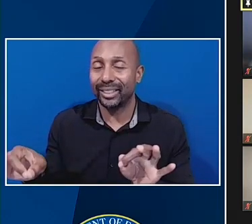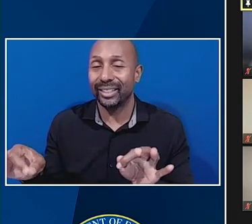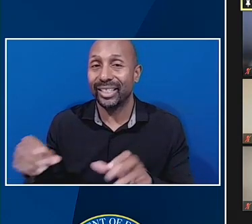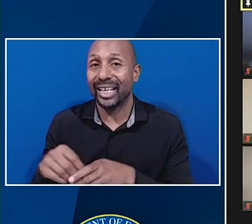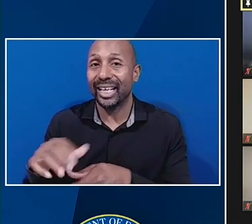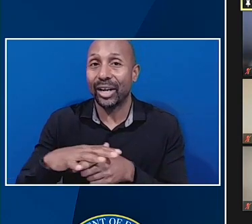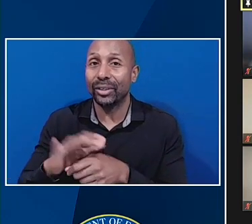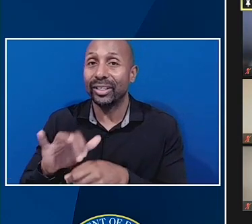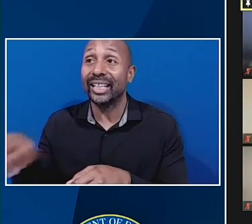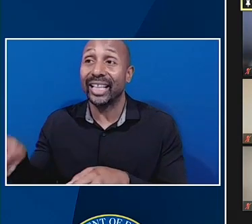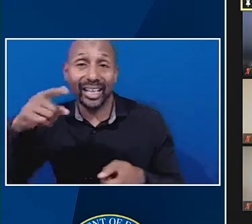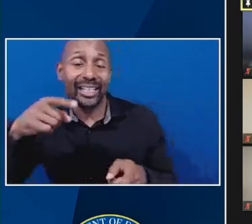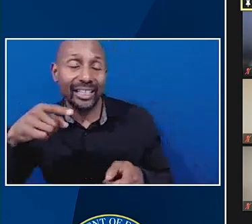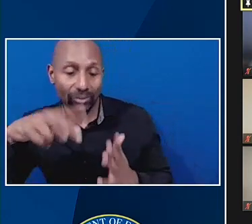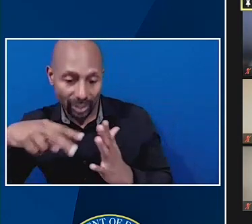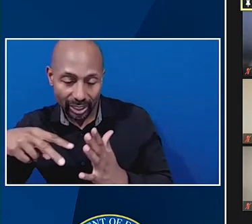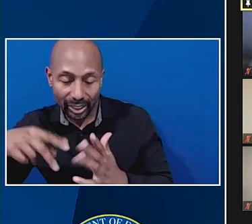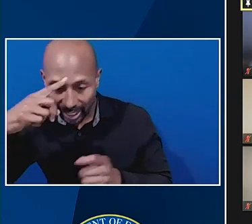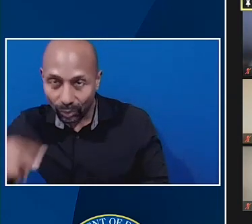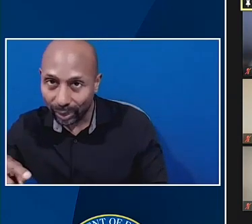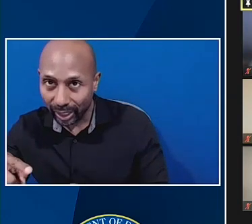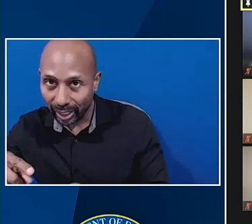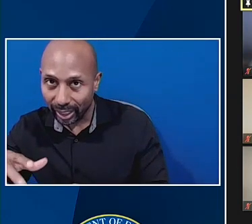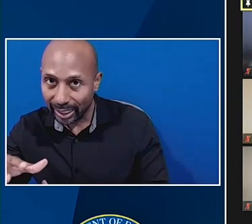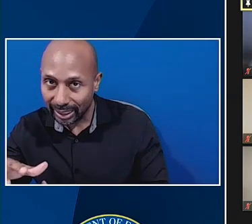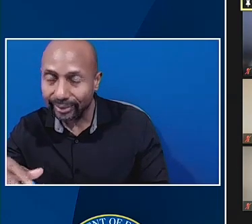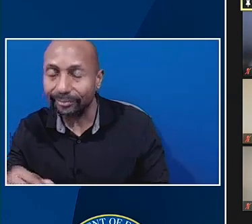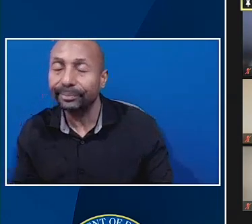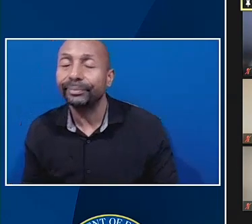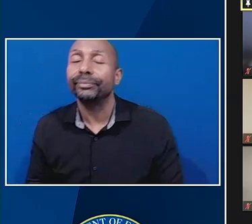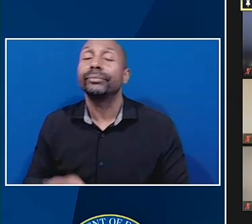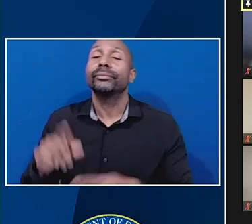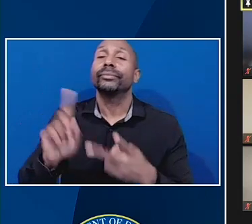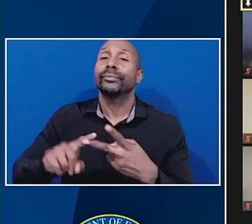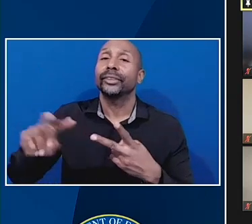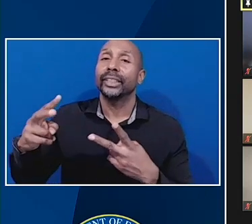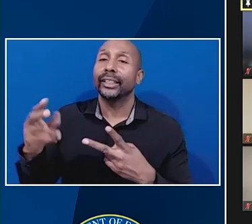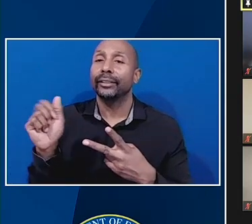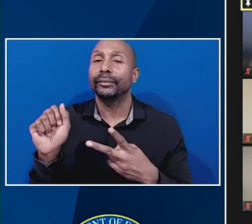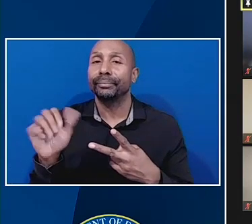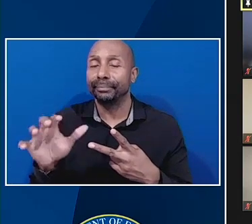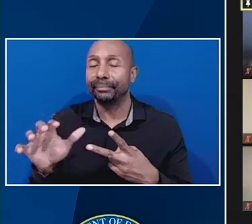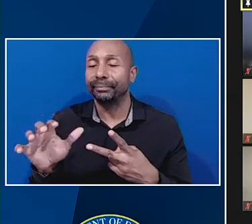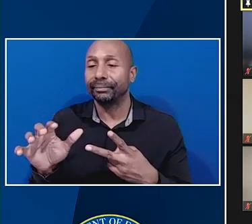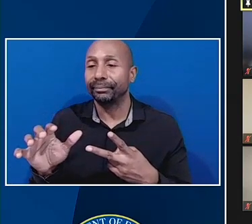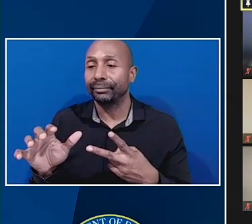We also want to convey that in this go around, to every extent possible, we're